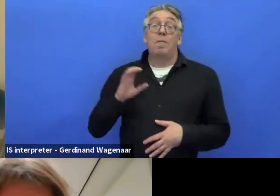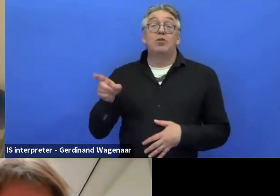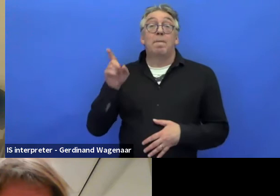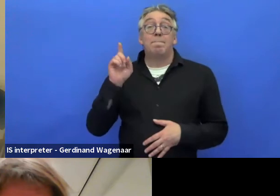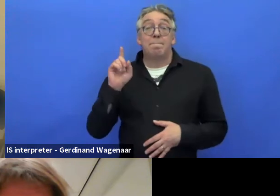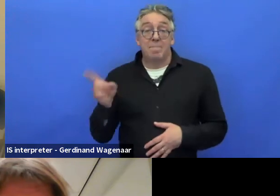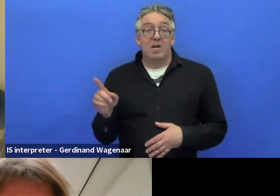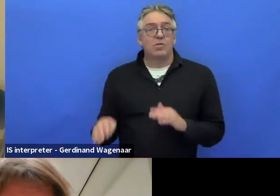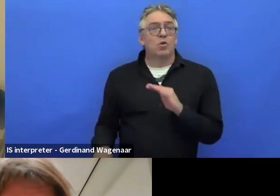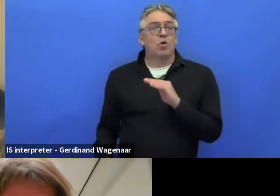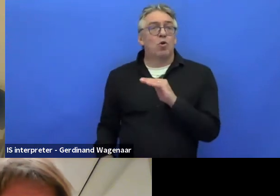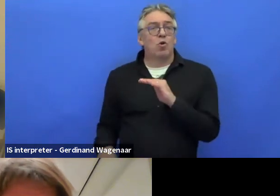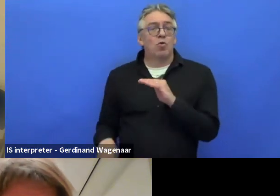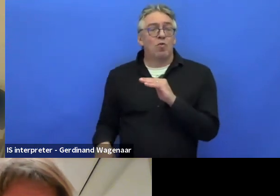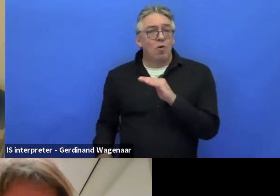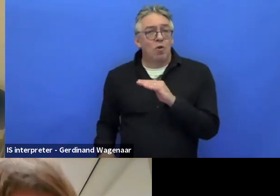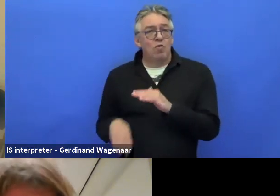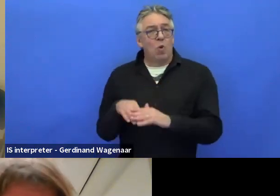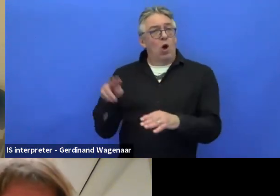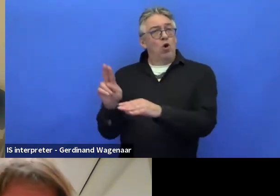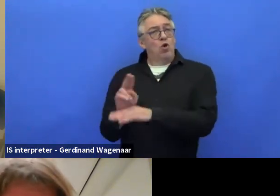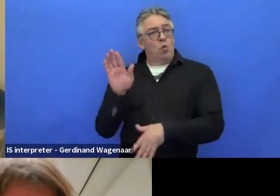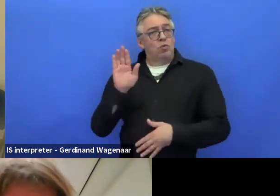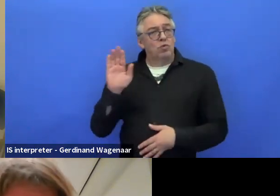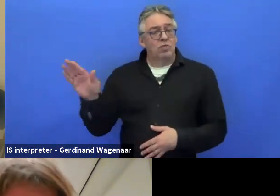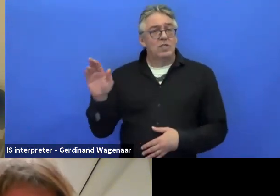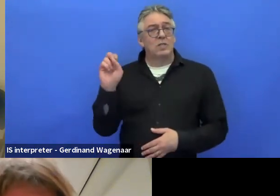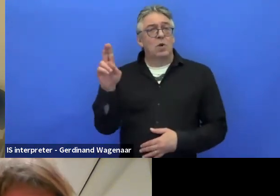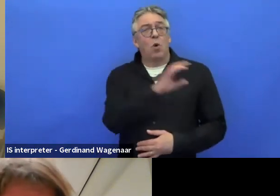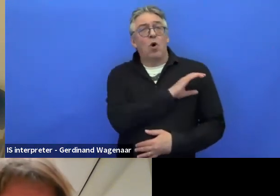and control and enforcement powers to prevent the breach of the CRPD.